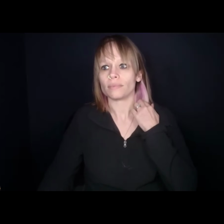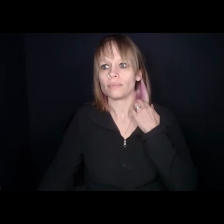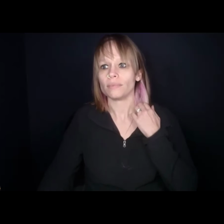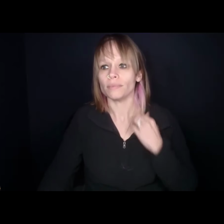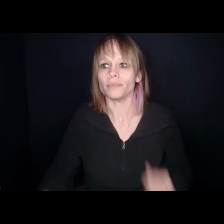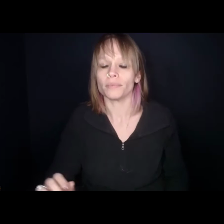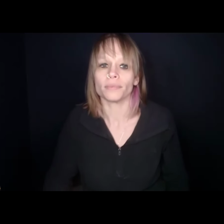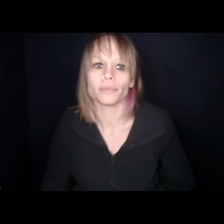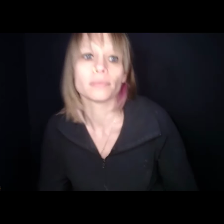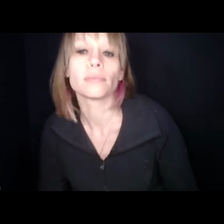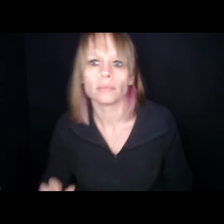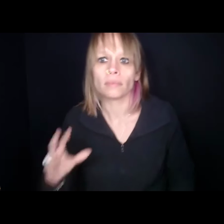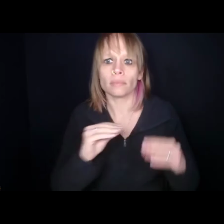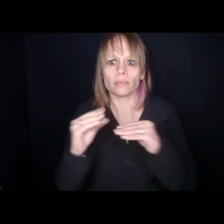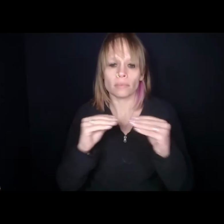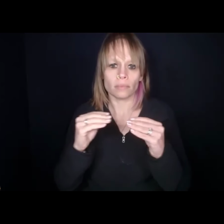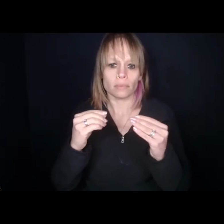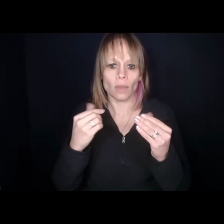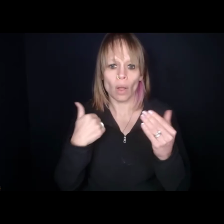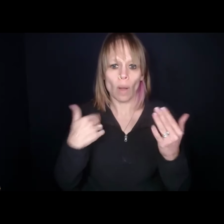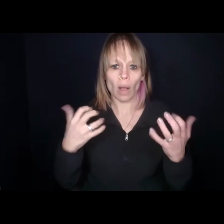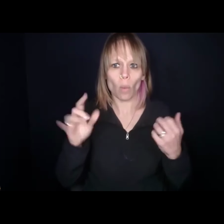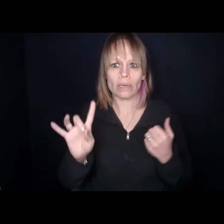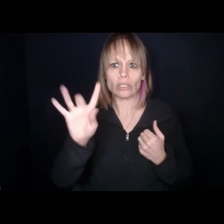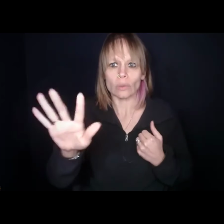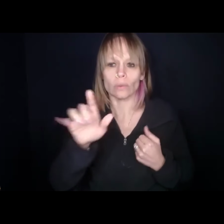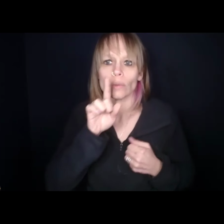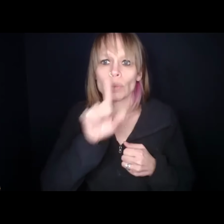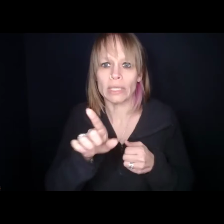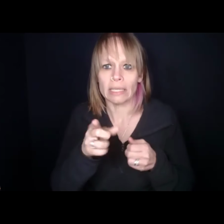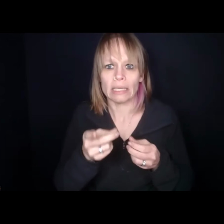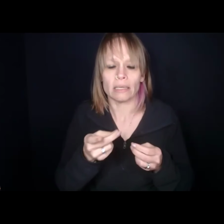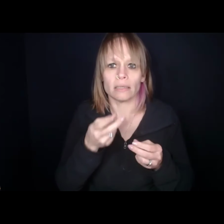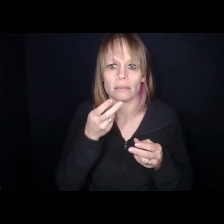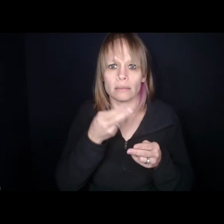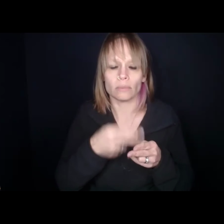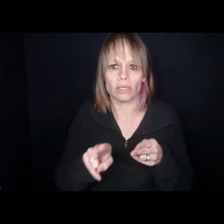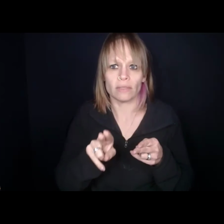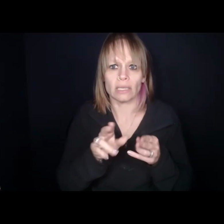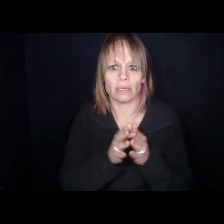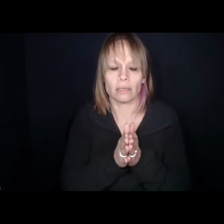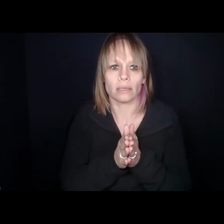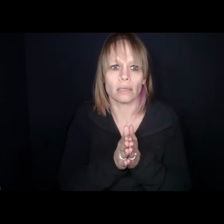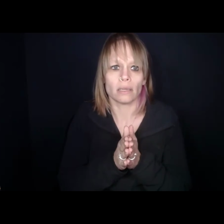I just wanted to give a plug really quickly. Um